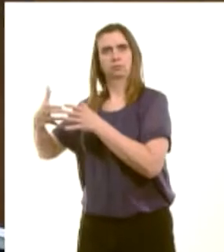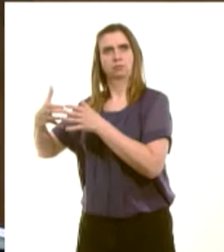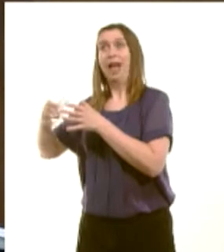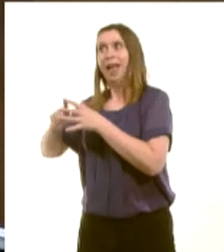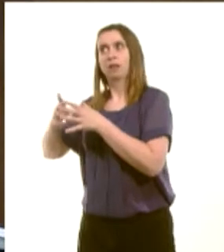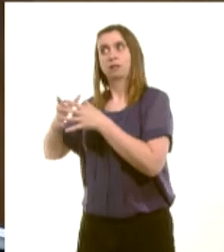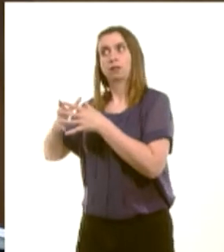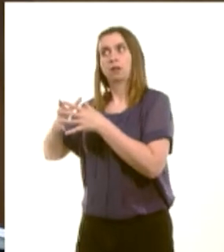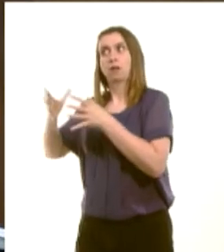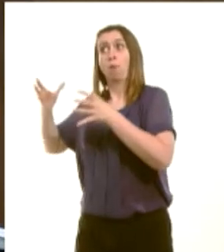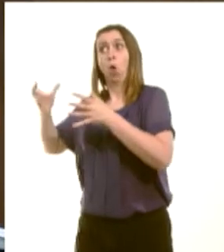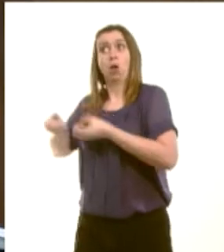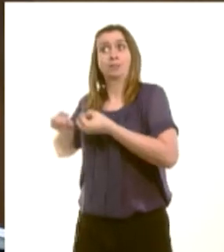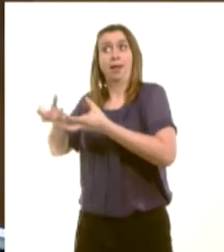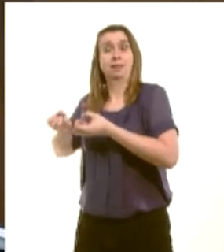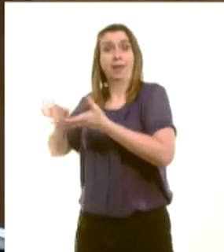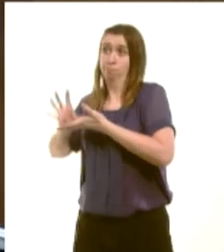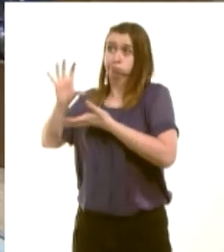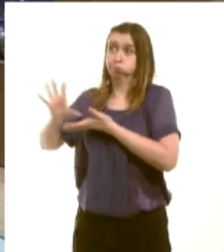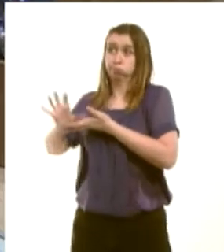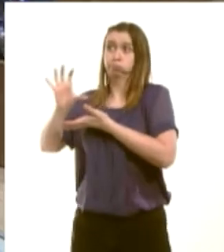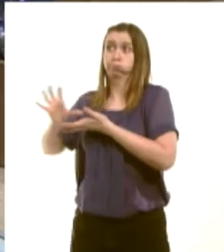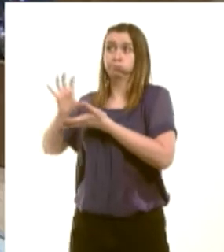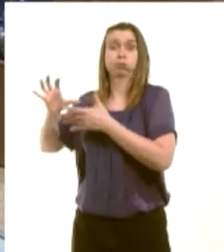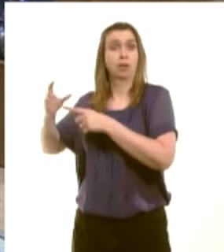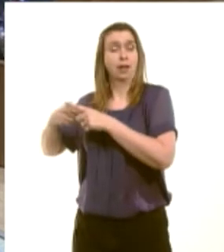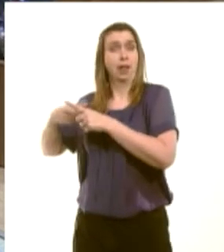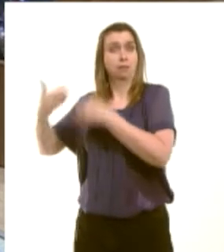in real terms in each and every year since the coalition Government, which is led by